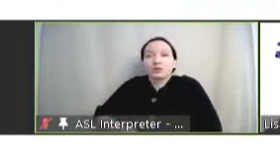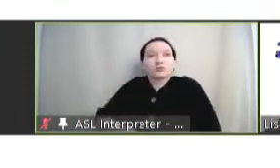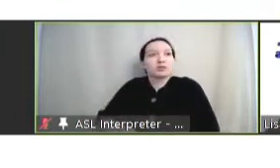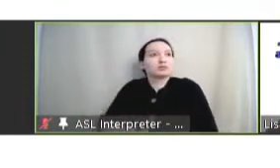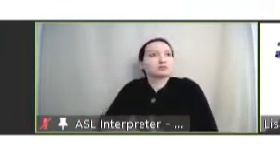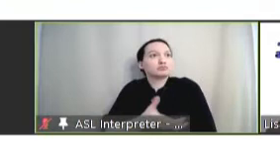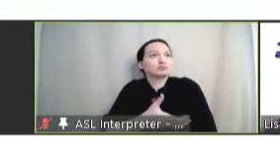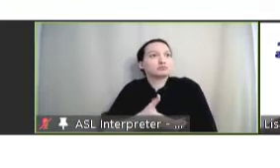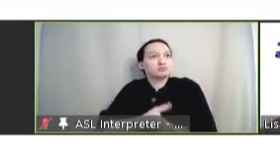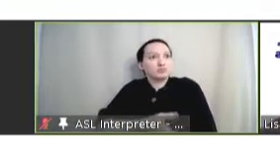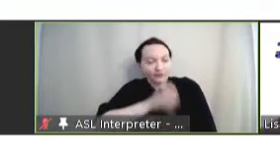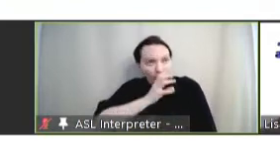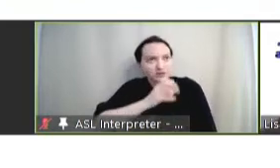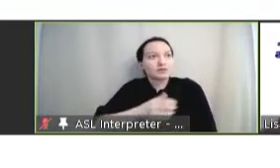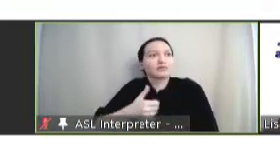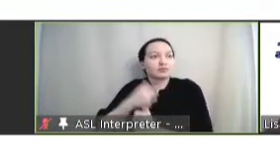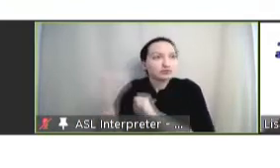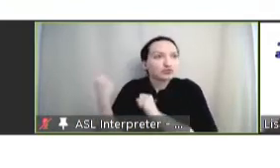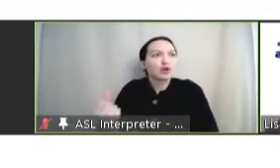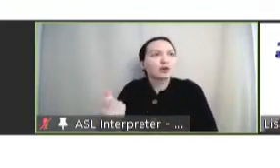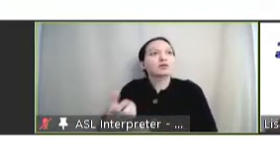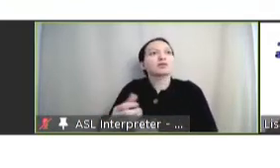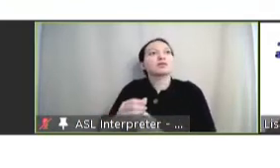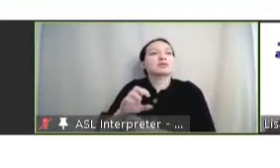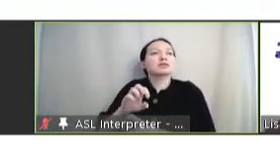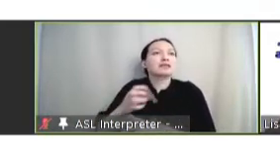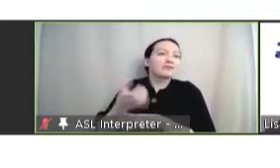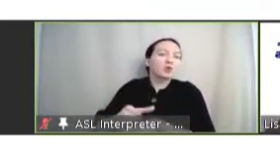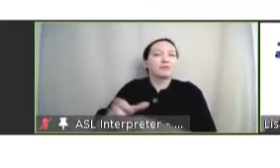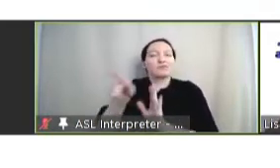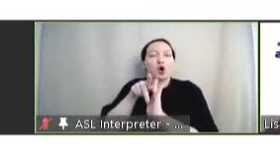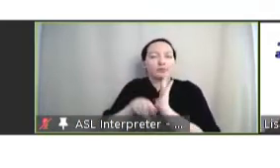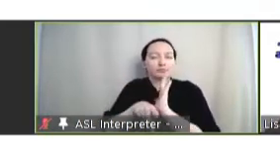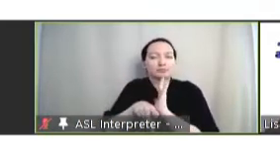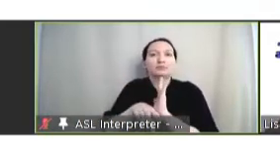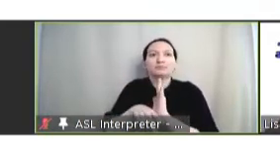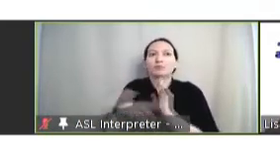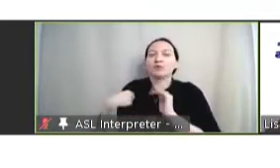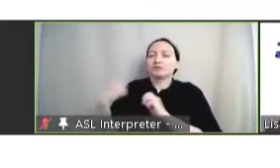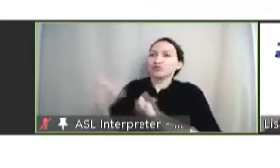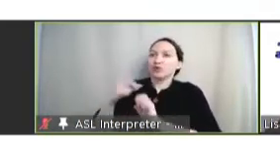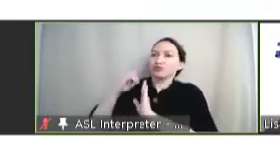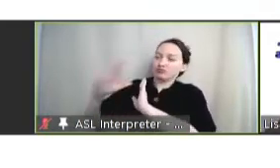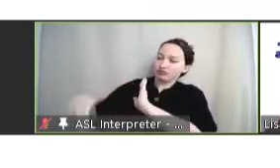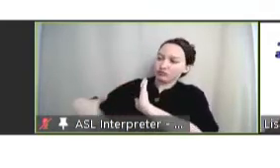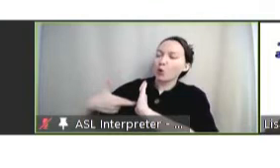and we have a robust enforcement program. You know, we have played a particular role in ensuring